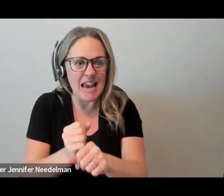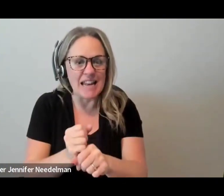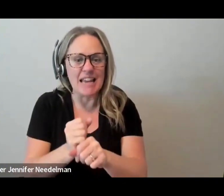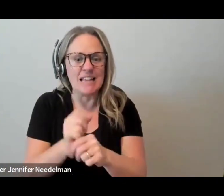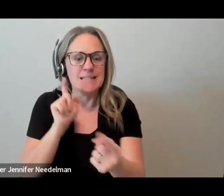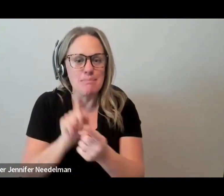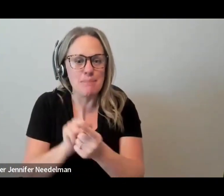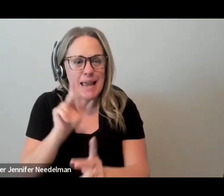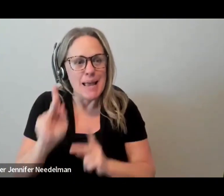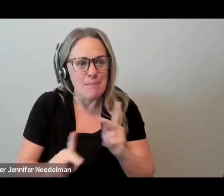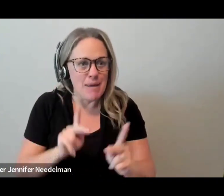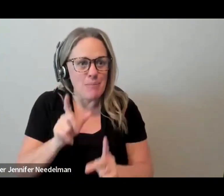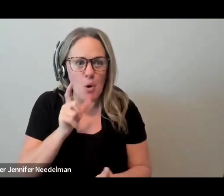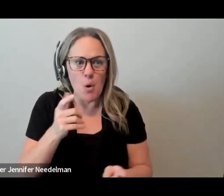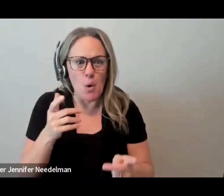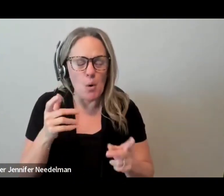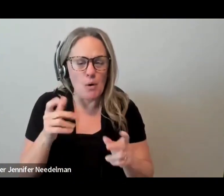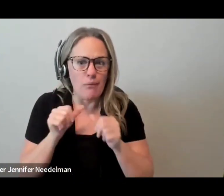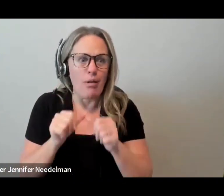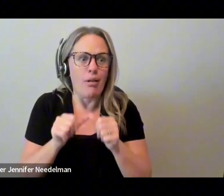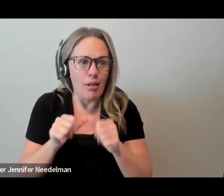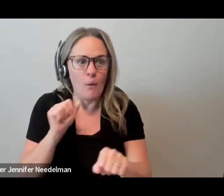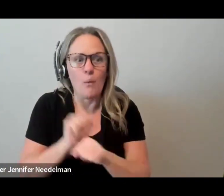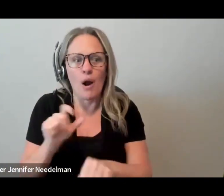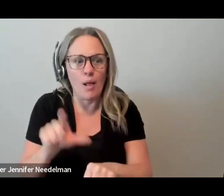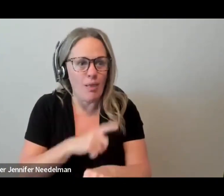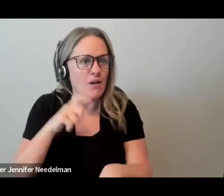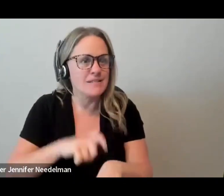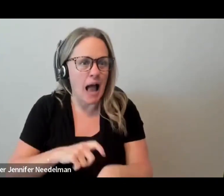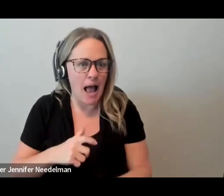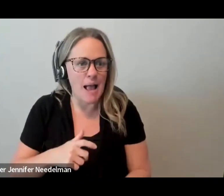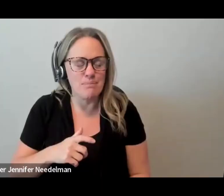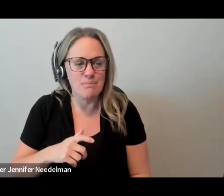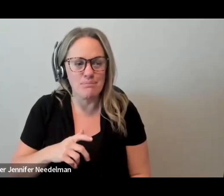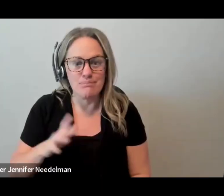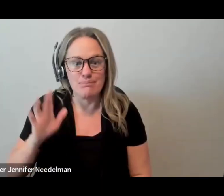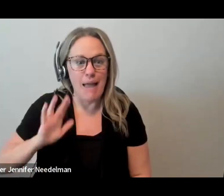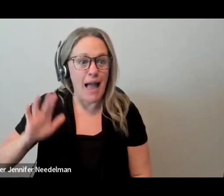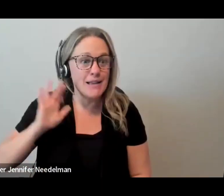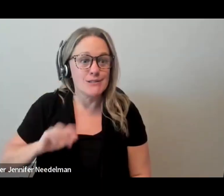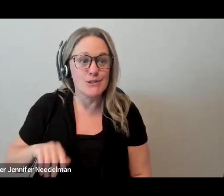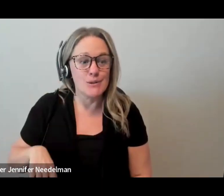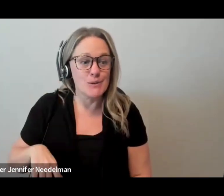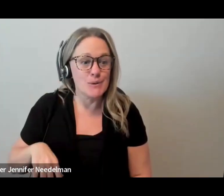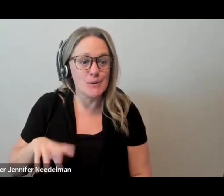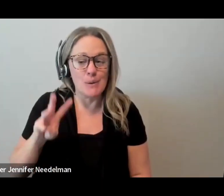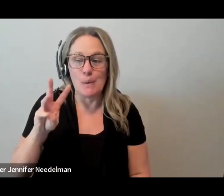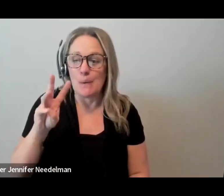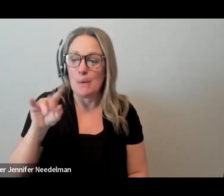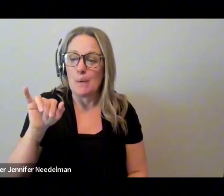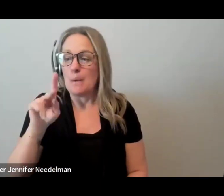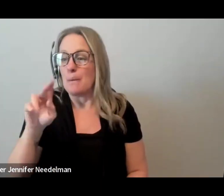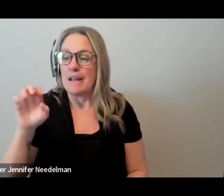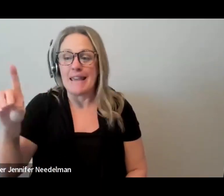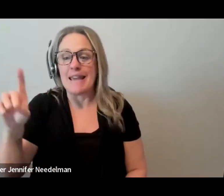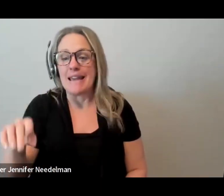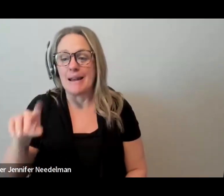who have a 10 year spanning, probably back to WCAG 1.0 or something.